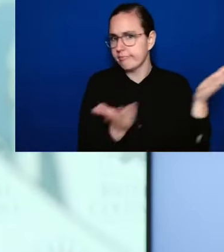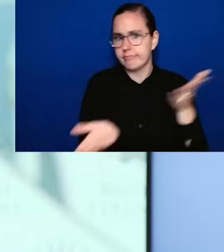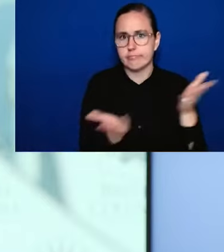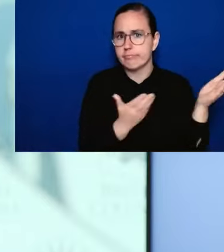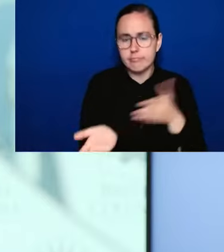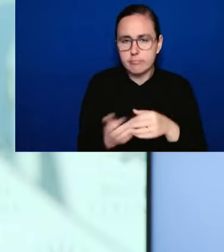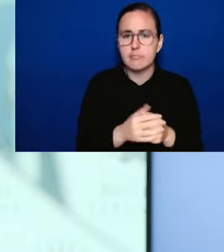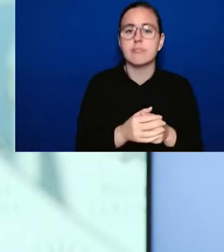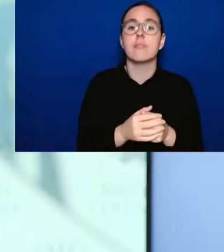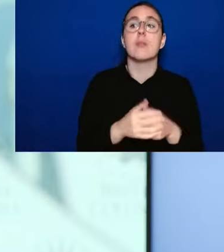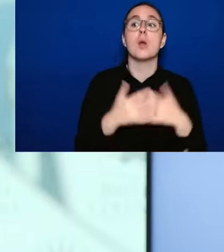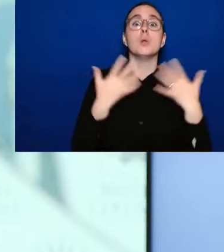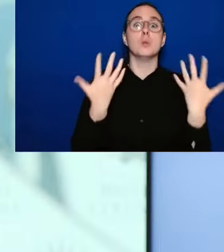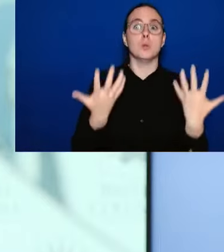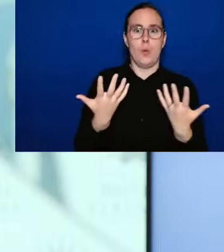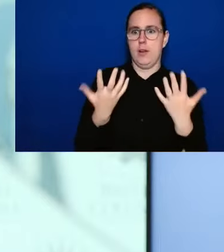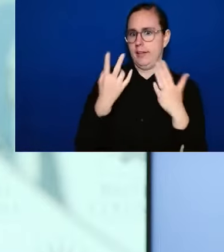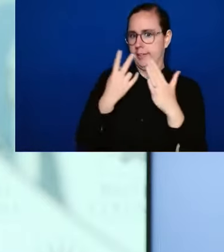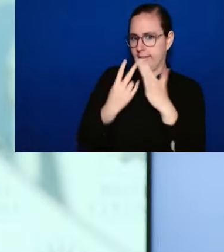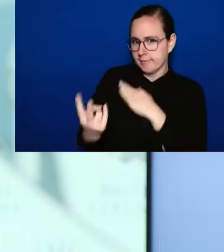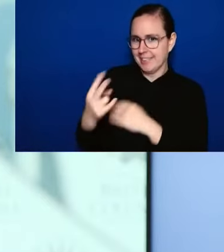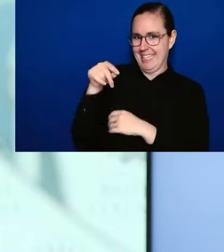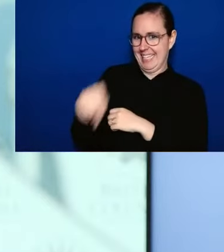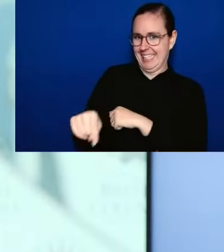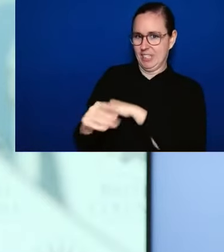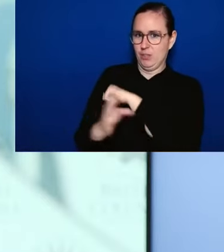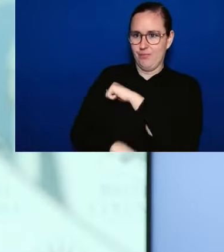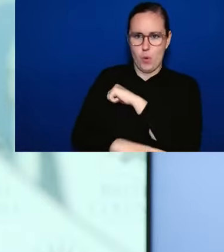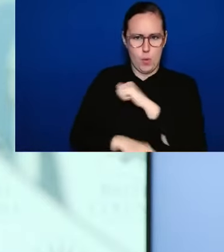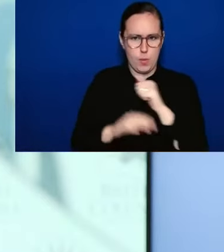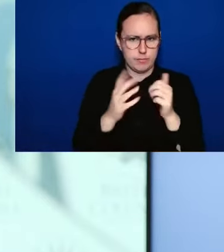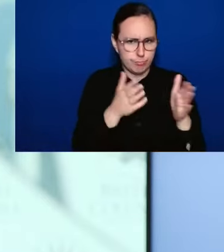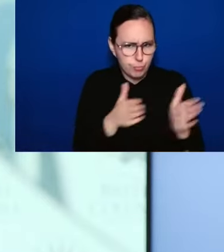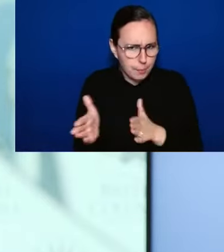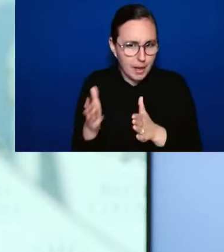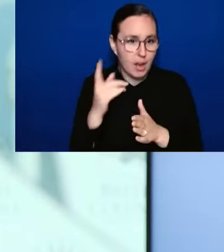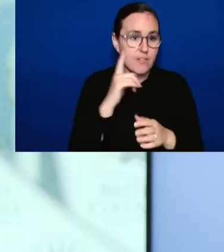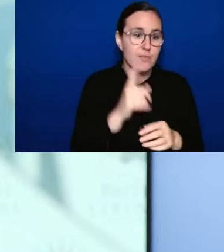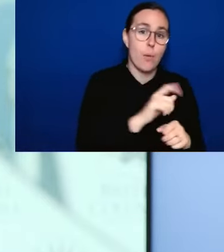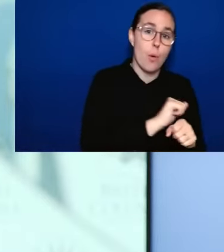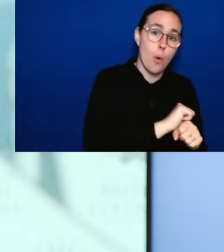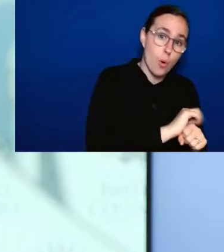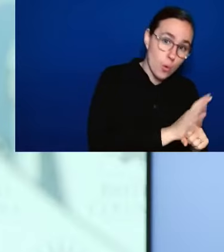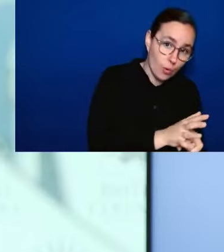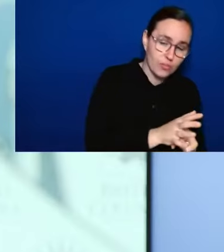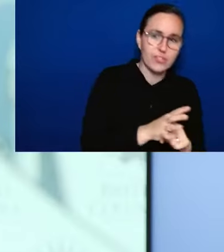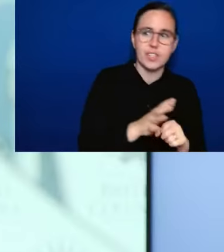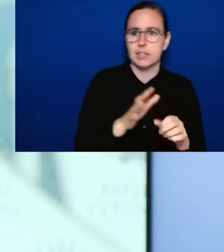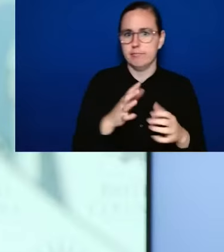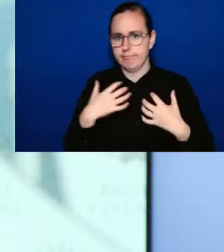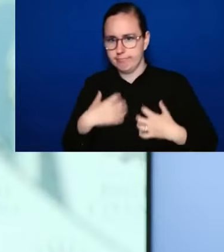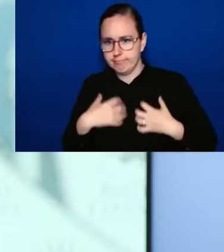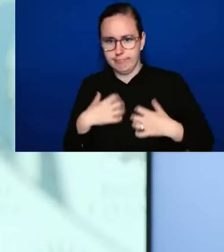both covered nineteen and for influence of the need to ensure that our healthcare system and